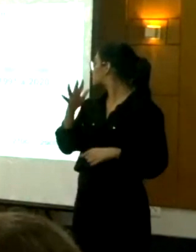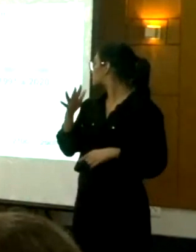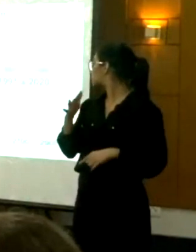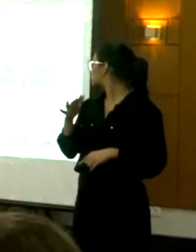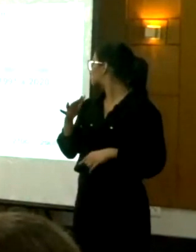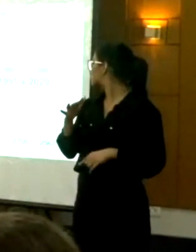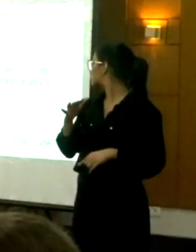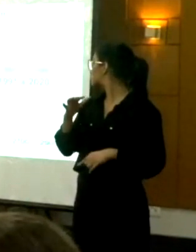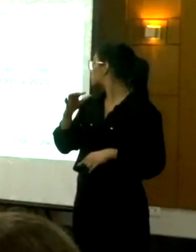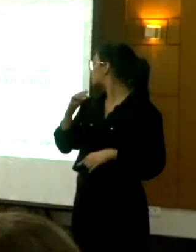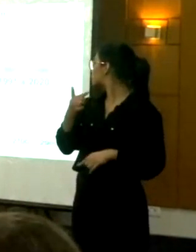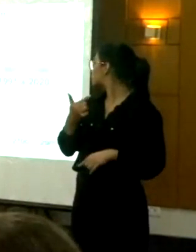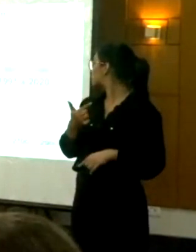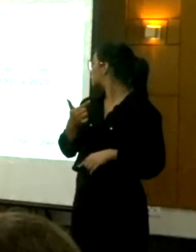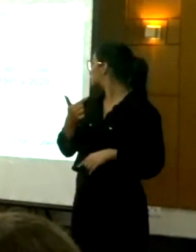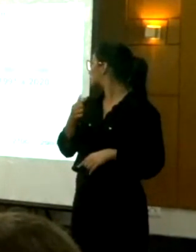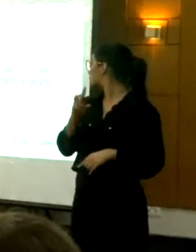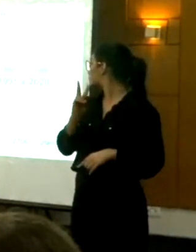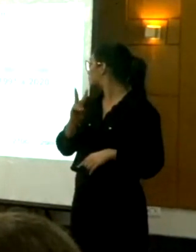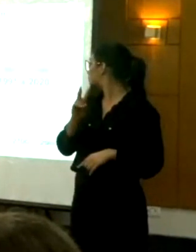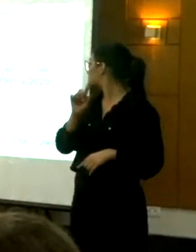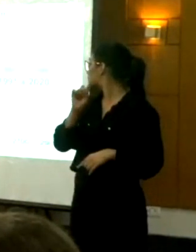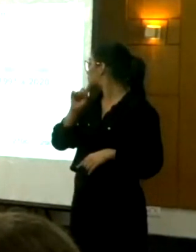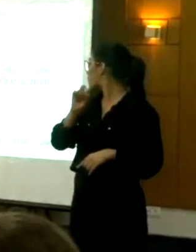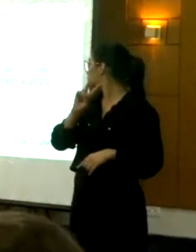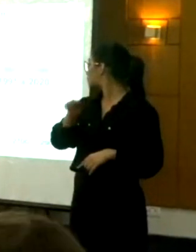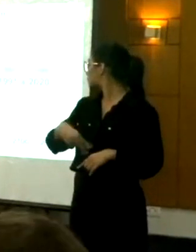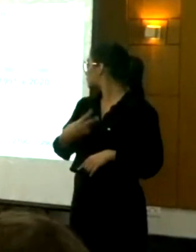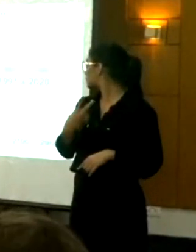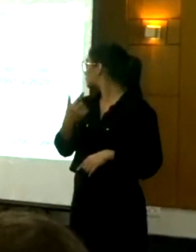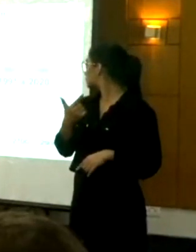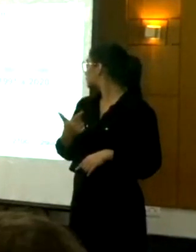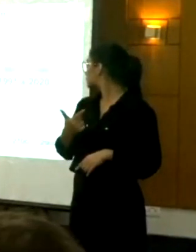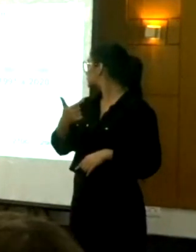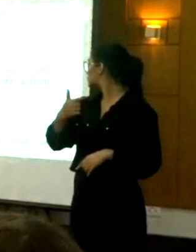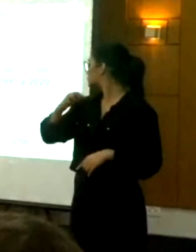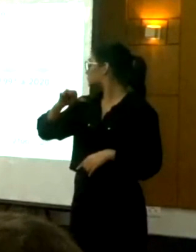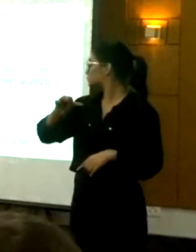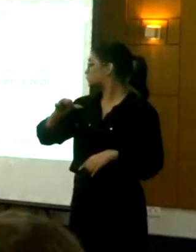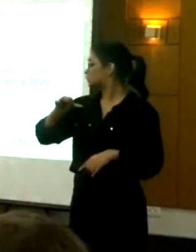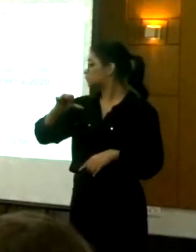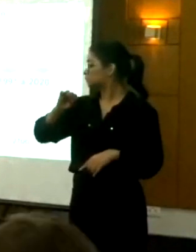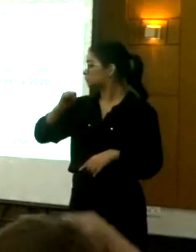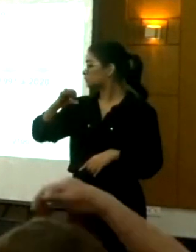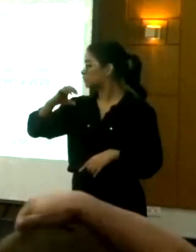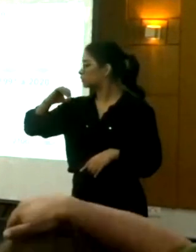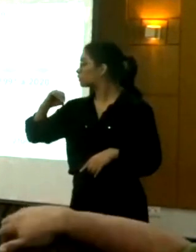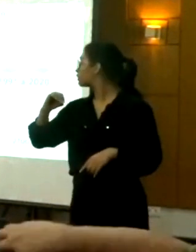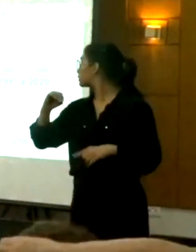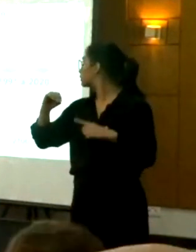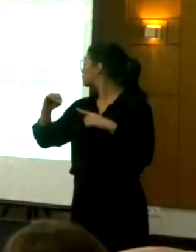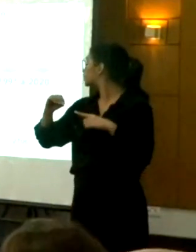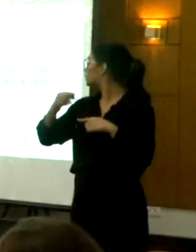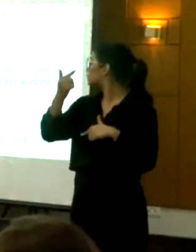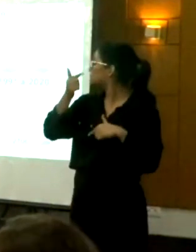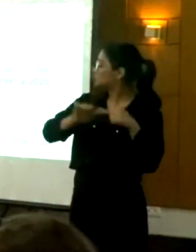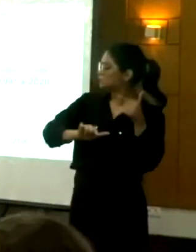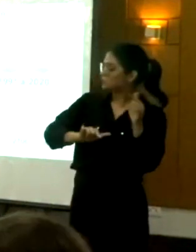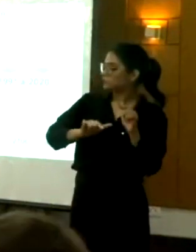hundred and eighty and there was a frequency here of point eighty-five when we do the